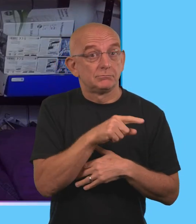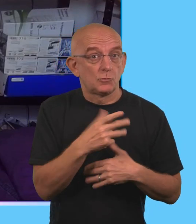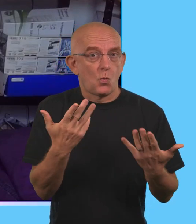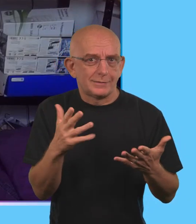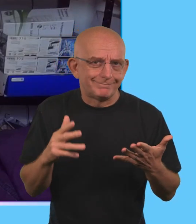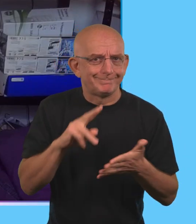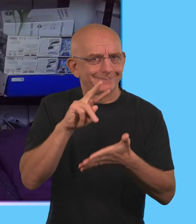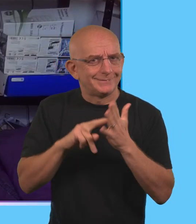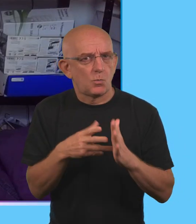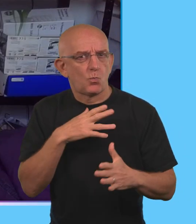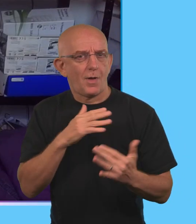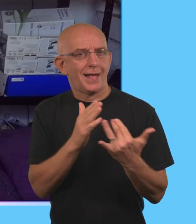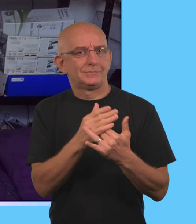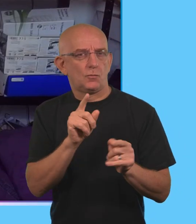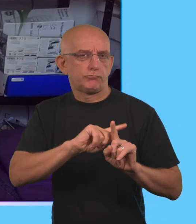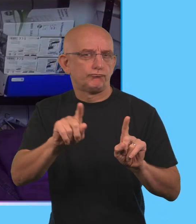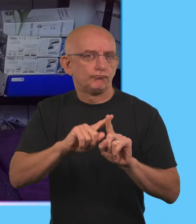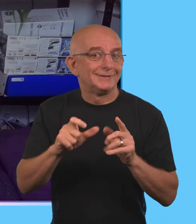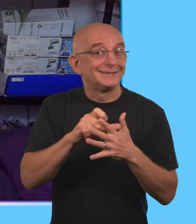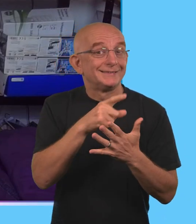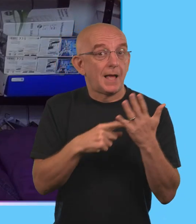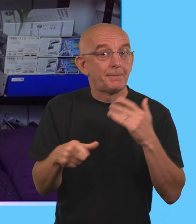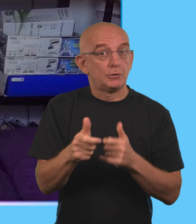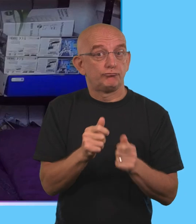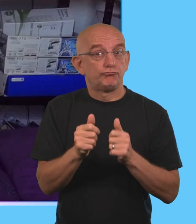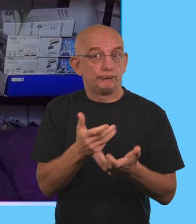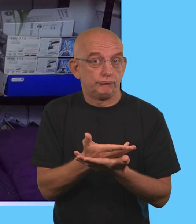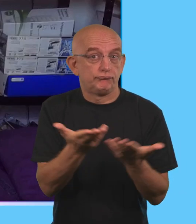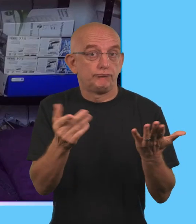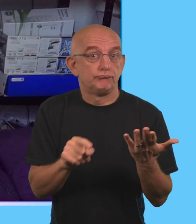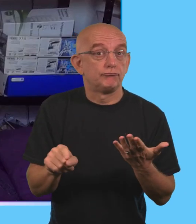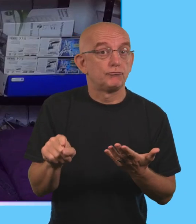designed to be accessible to as wide a range of disabled players as possible.